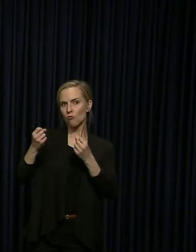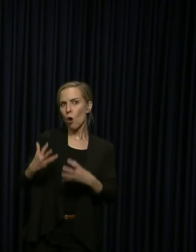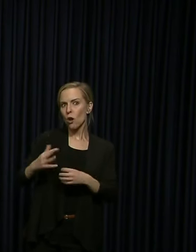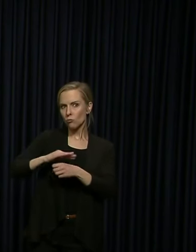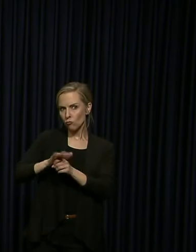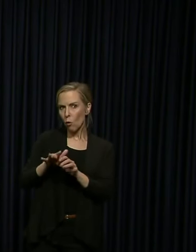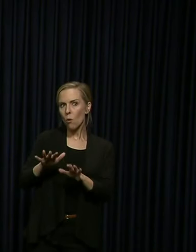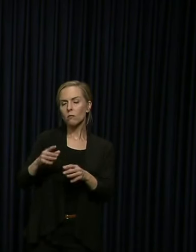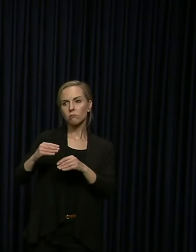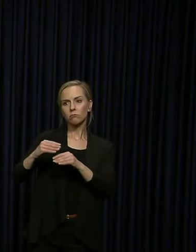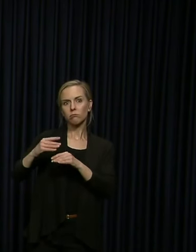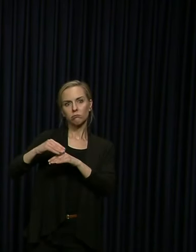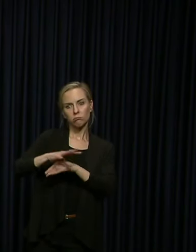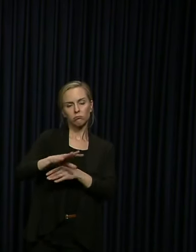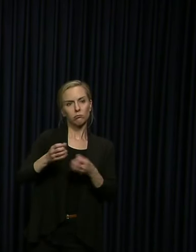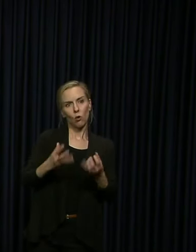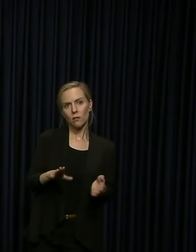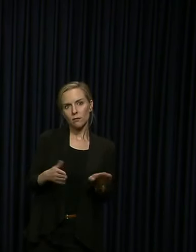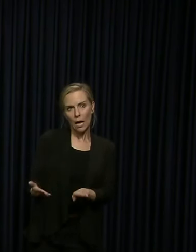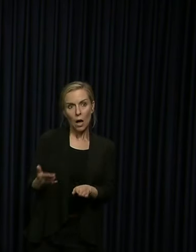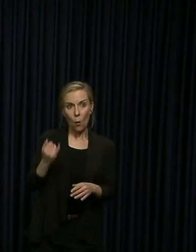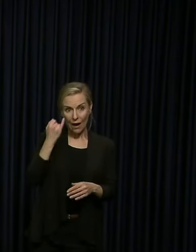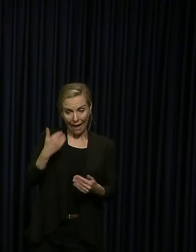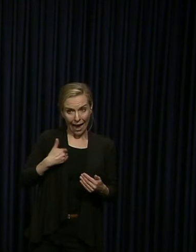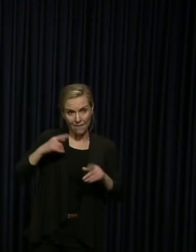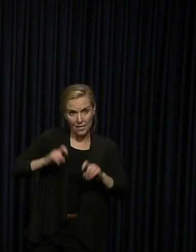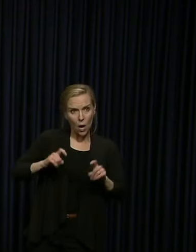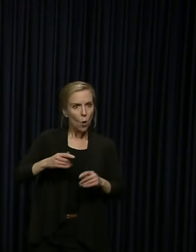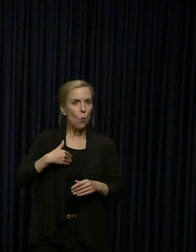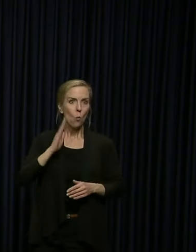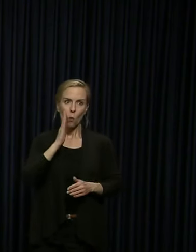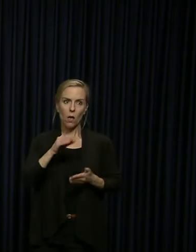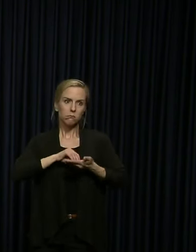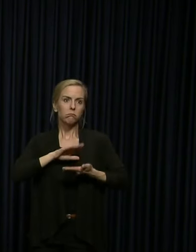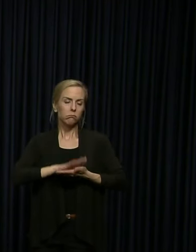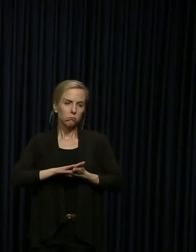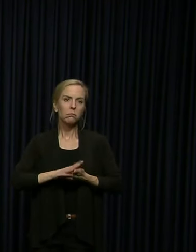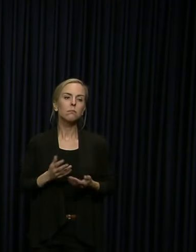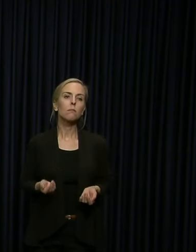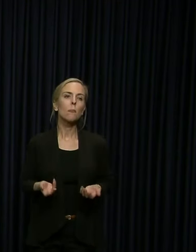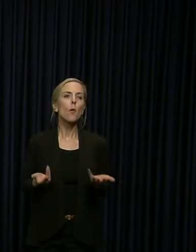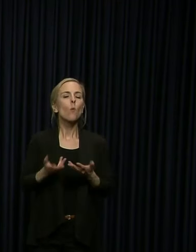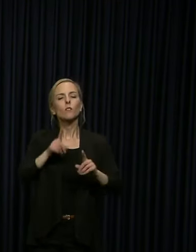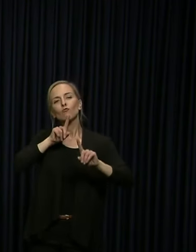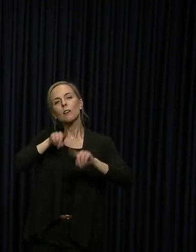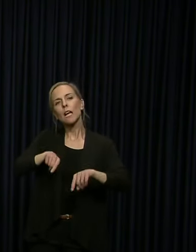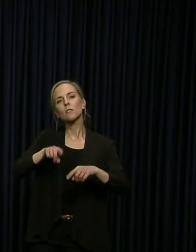THEY'RE TALKING ABOUT THE MALARIA-RELATED DRUG.